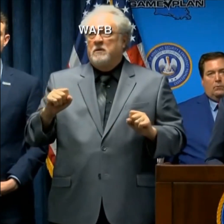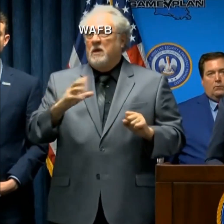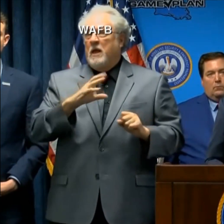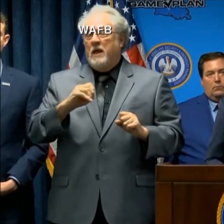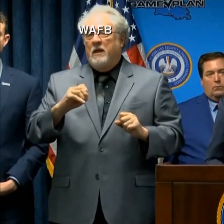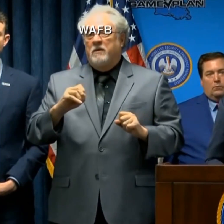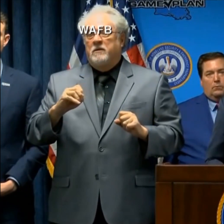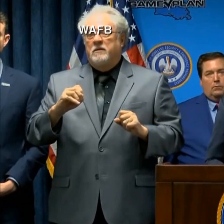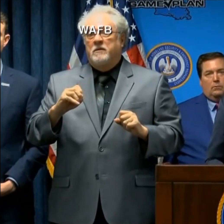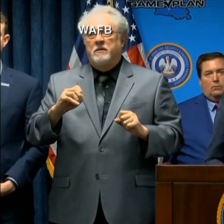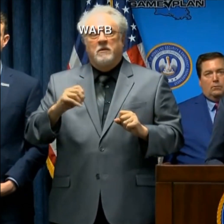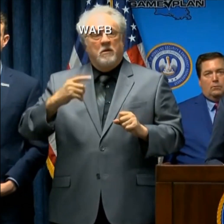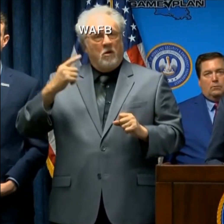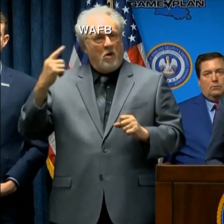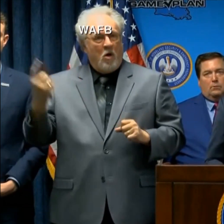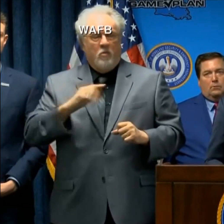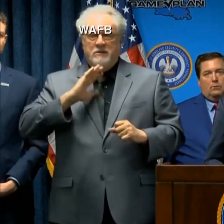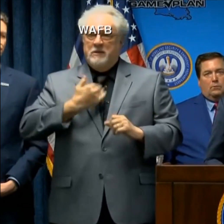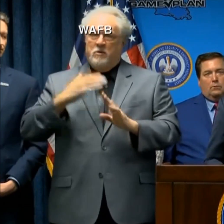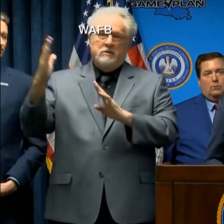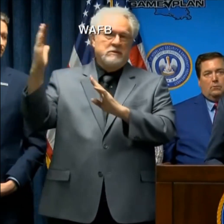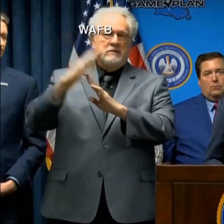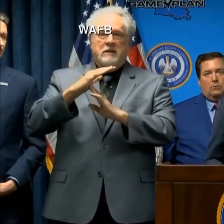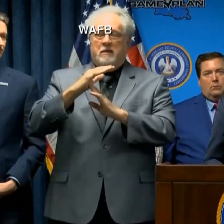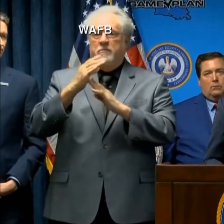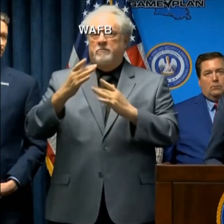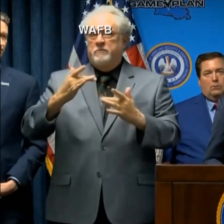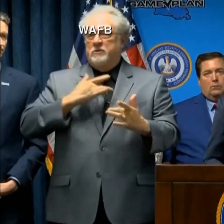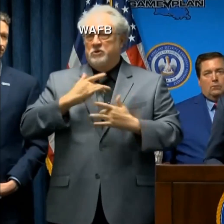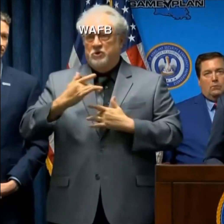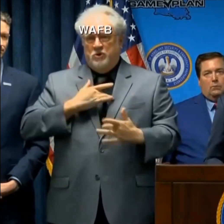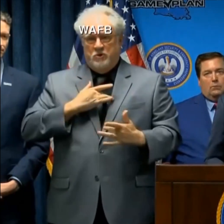and safety of the public is our number-one concern we obviously want